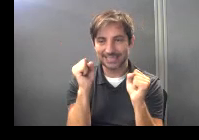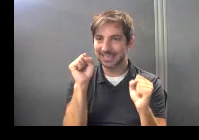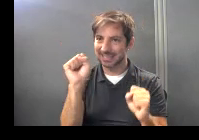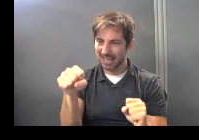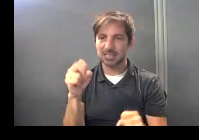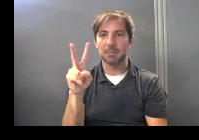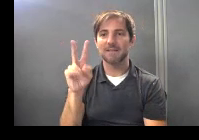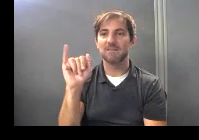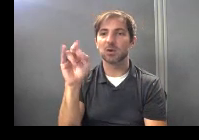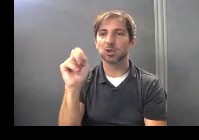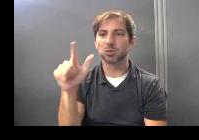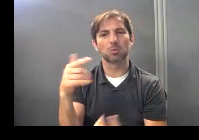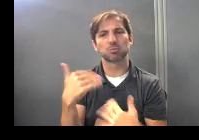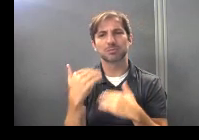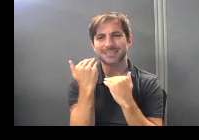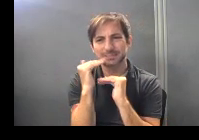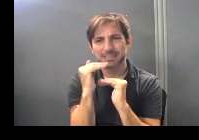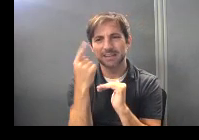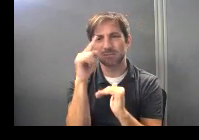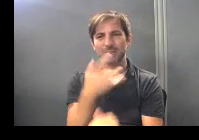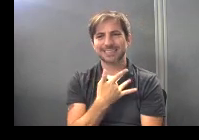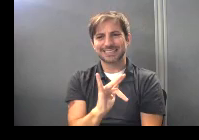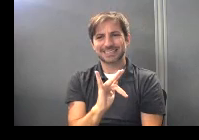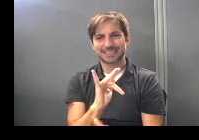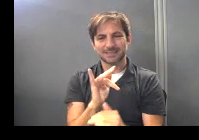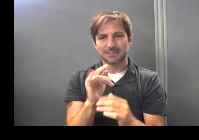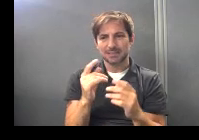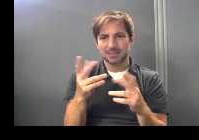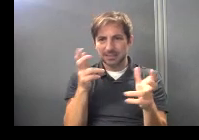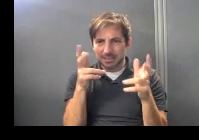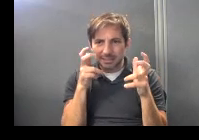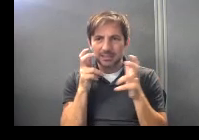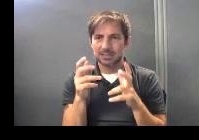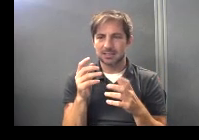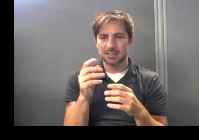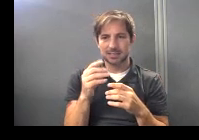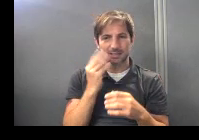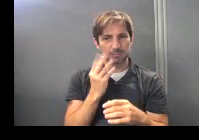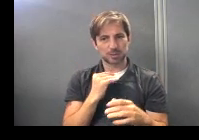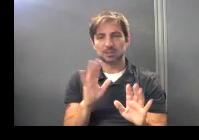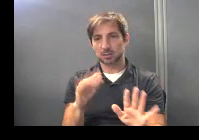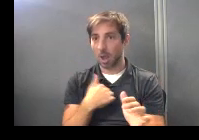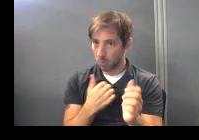AROUND ADDITIONAL SENSORY EXPERIENCES. I DEFINITELY WANT TO BACK THAT UP.